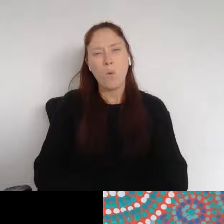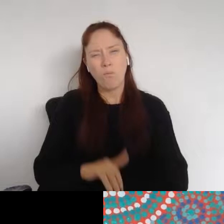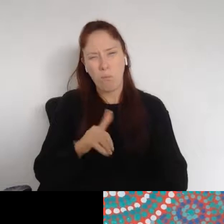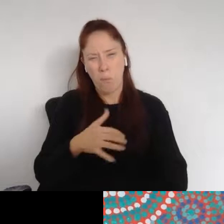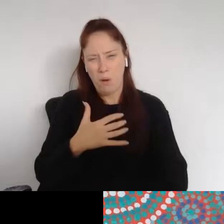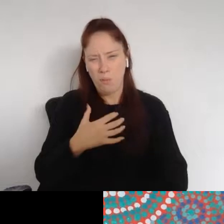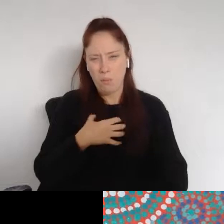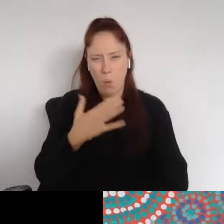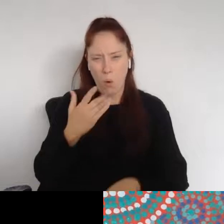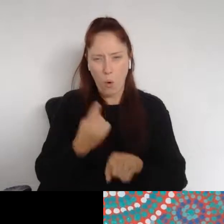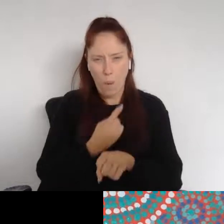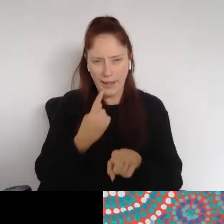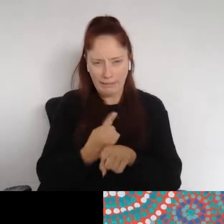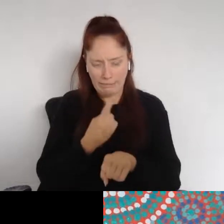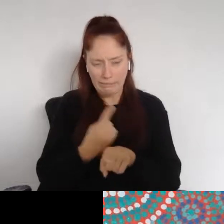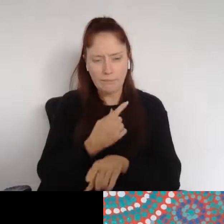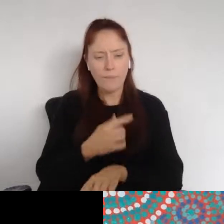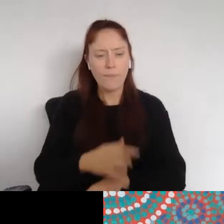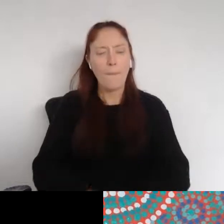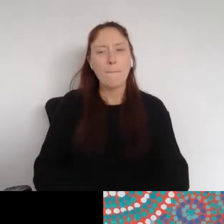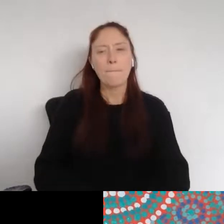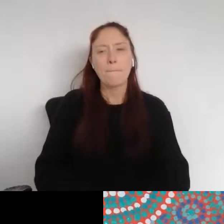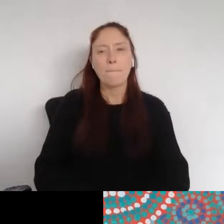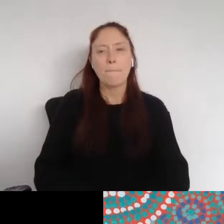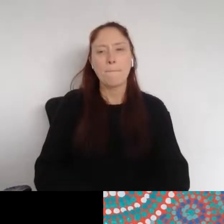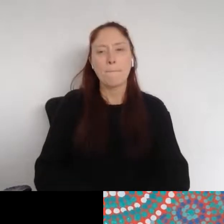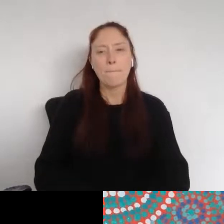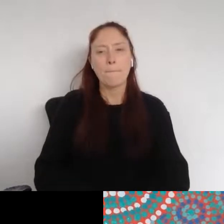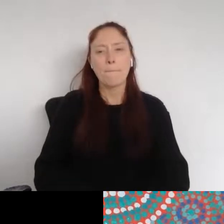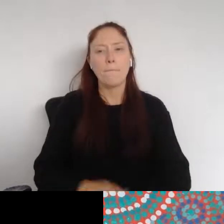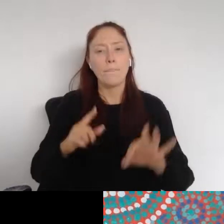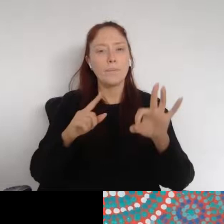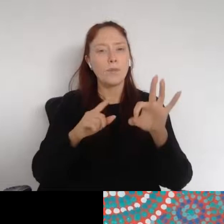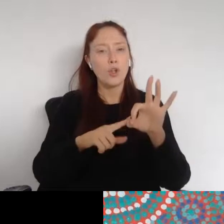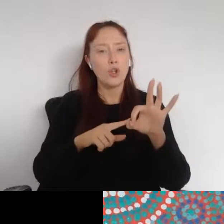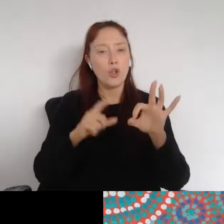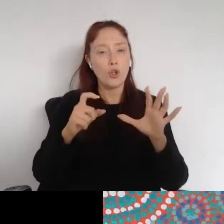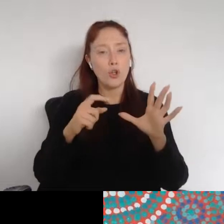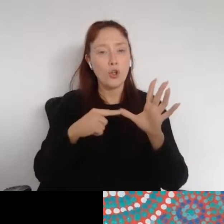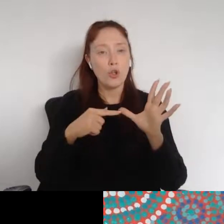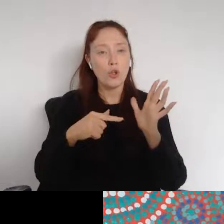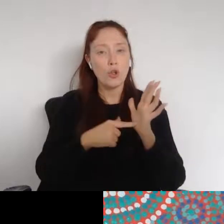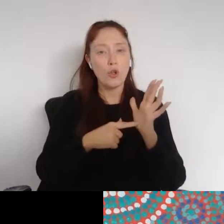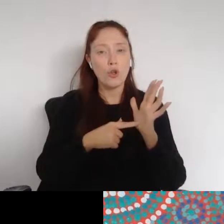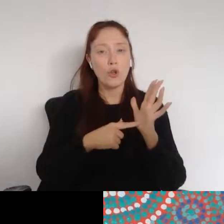is about the way that QCAT hears evidence and makes decisions,